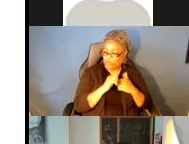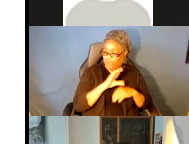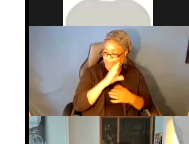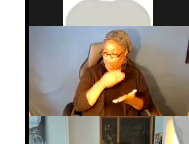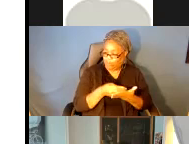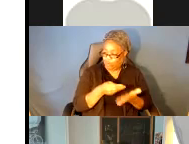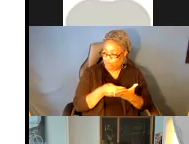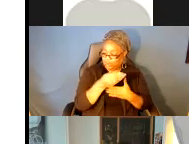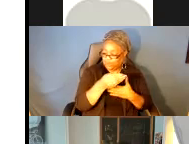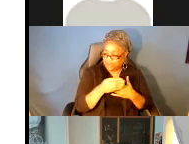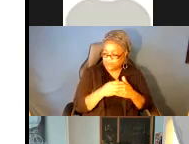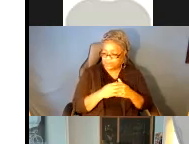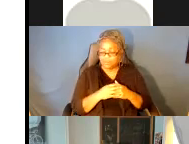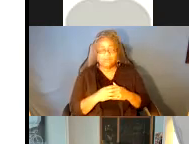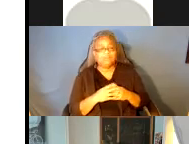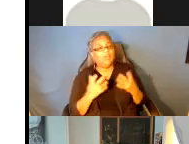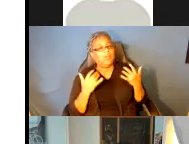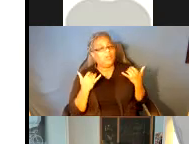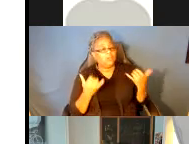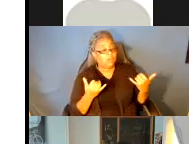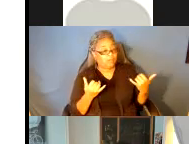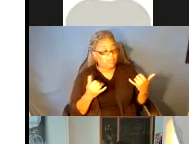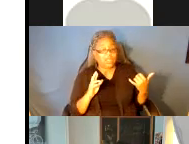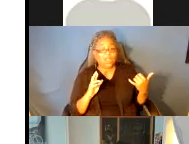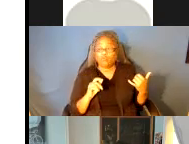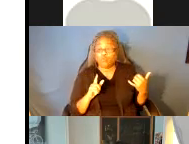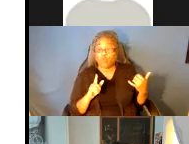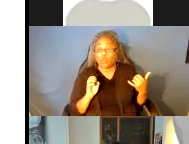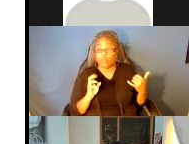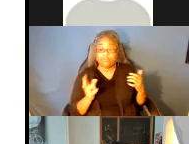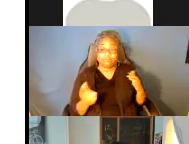Currently, the rule is maximum 25% of the grant award